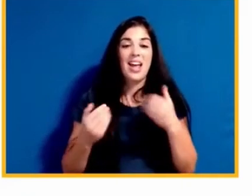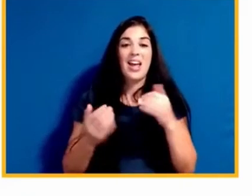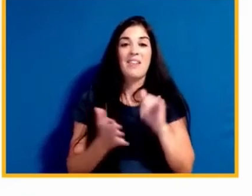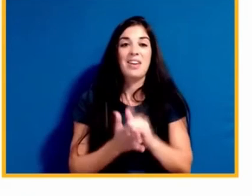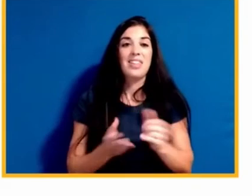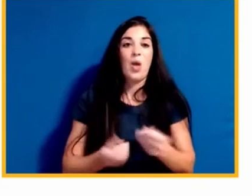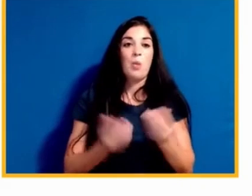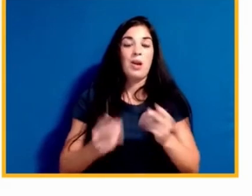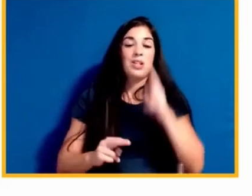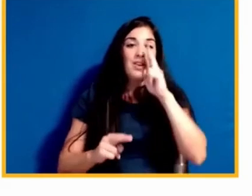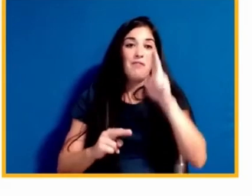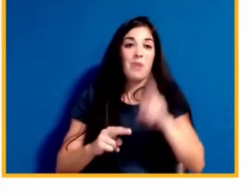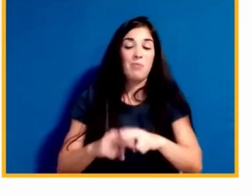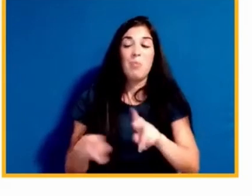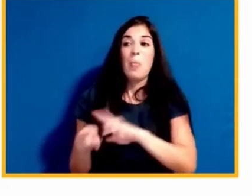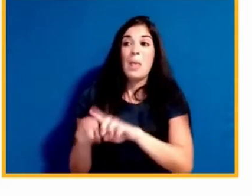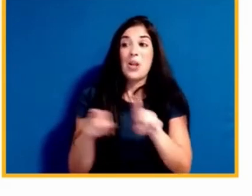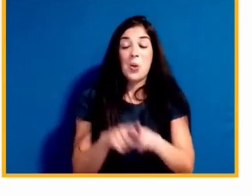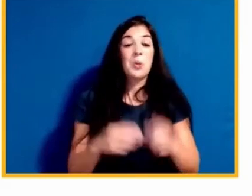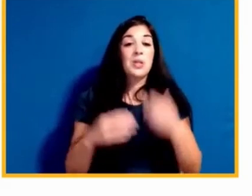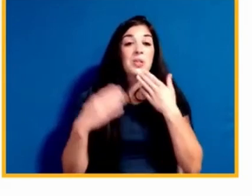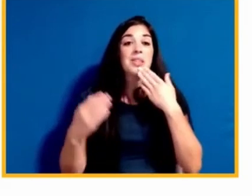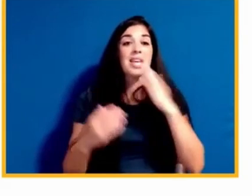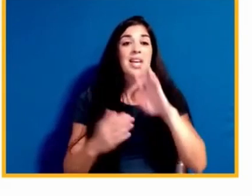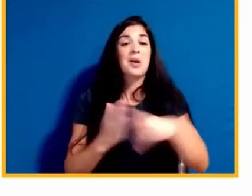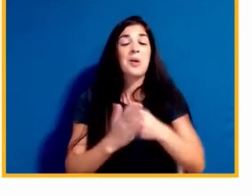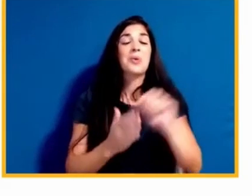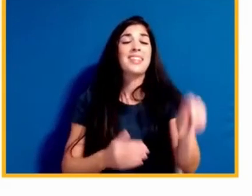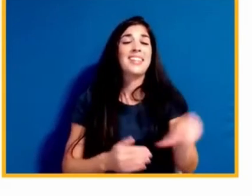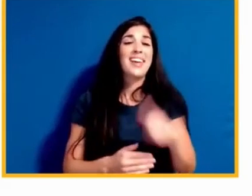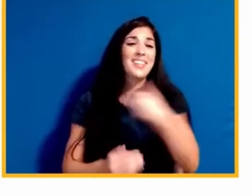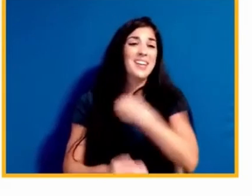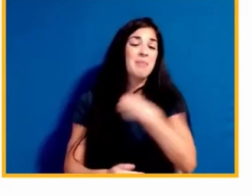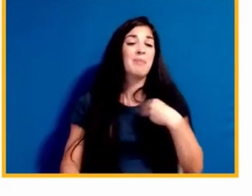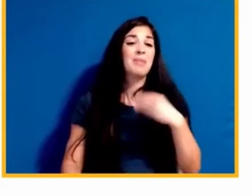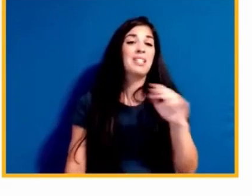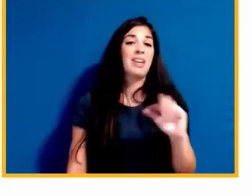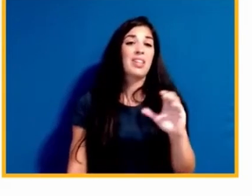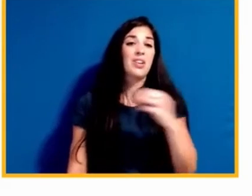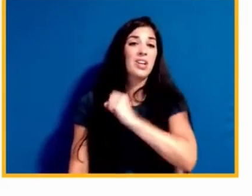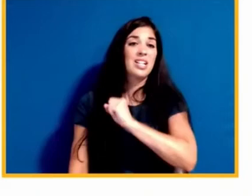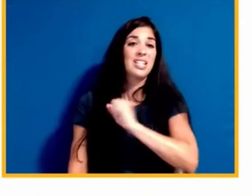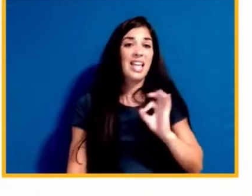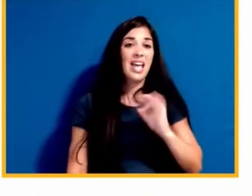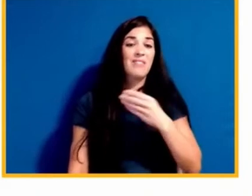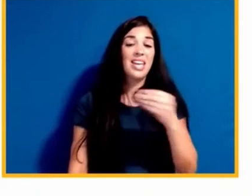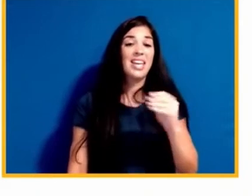And I also want to thank all of the other members of Anthrocon staff and team as well because like I said